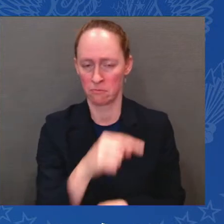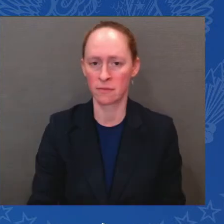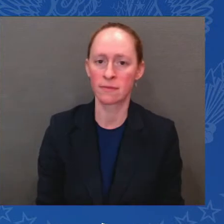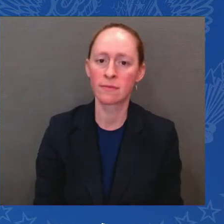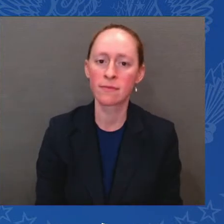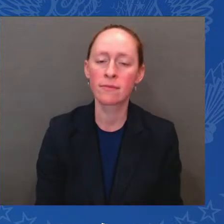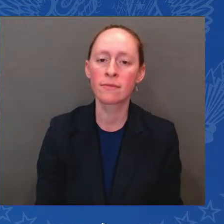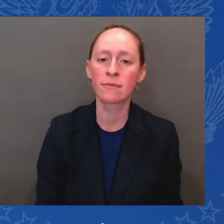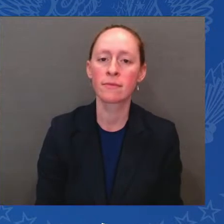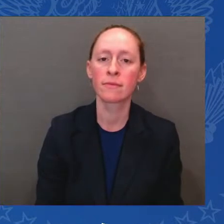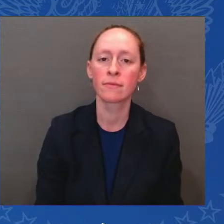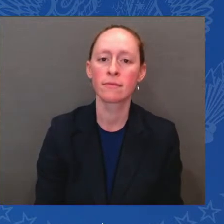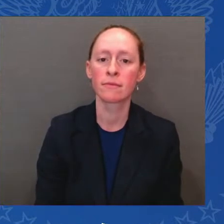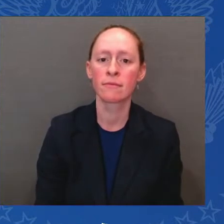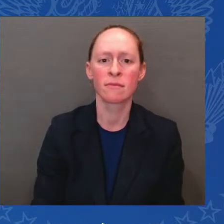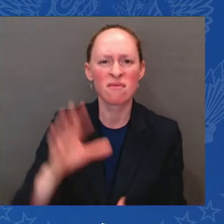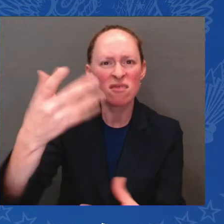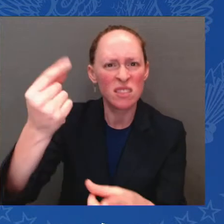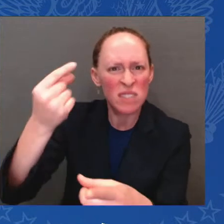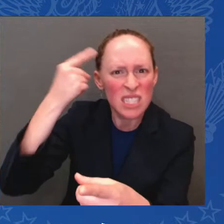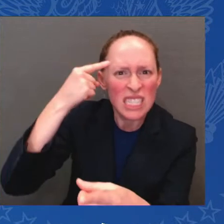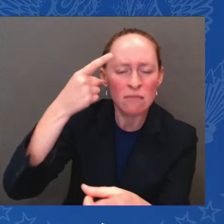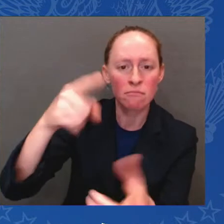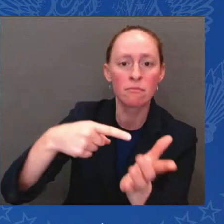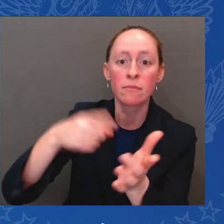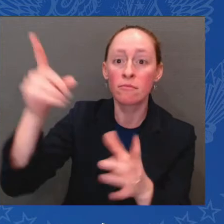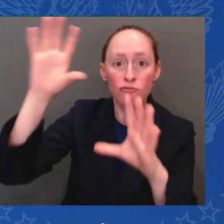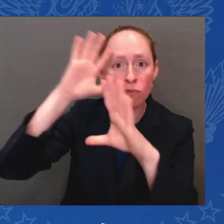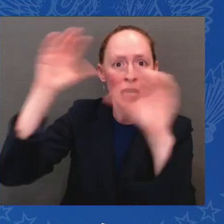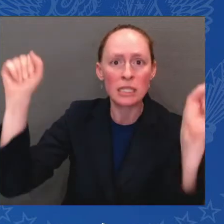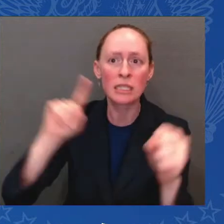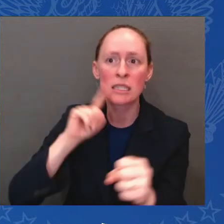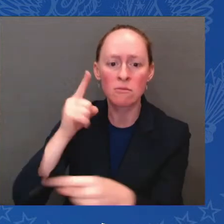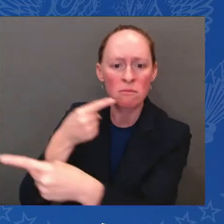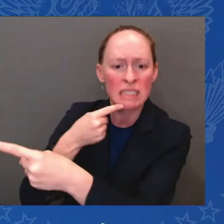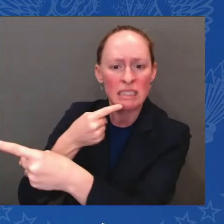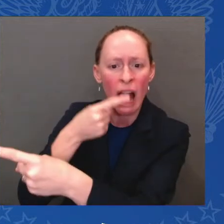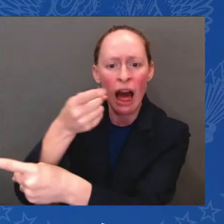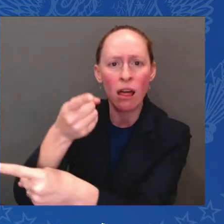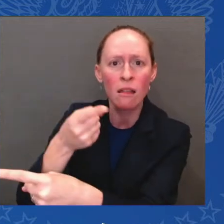How can you reassure them? The President: I can reassure them -- look at me -- we're going to get it done.